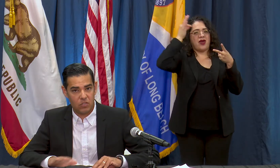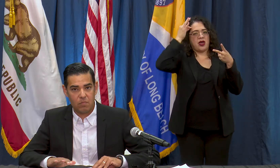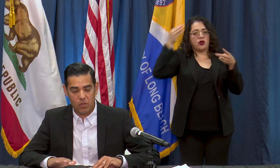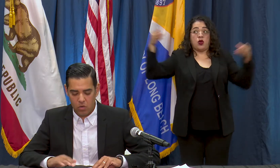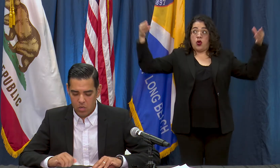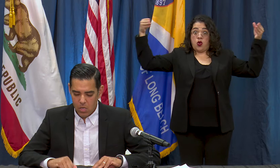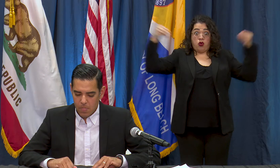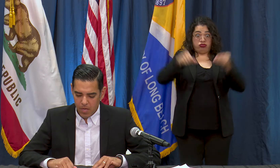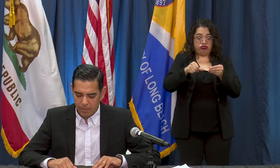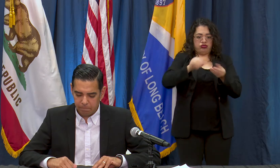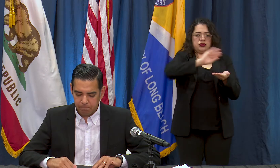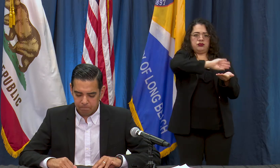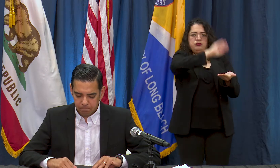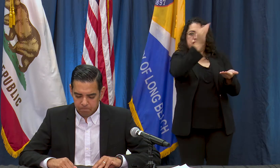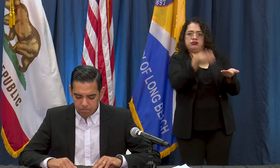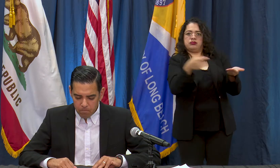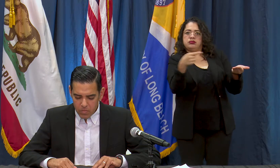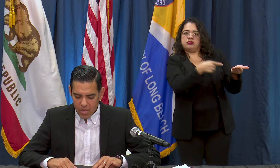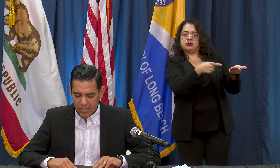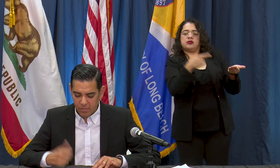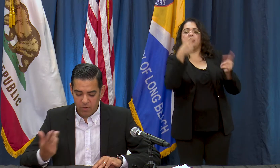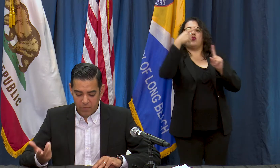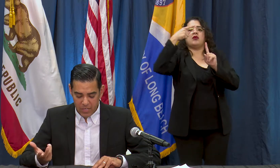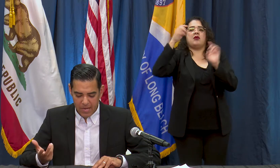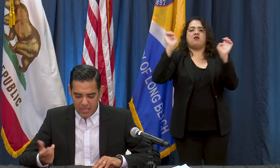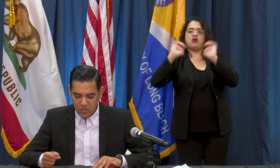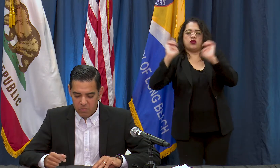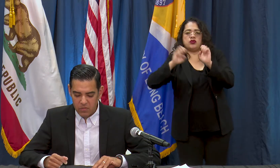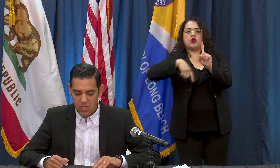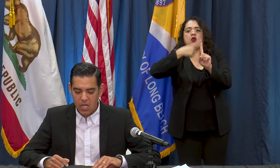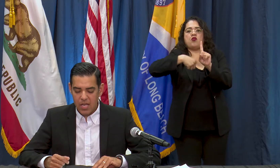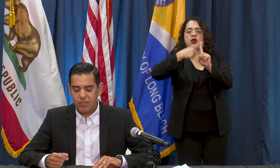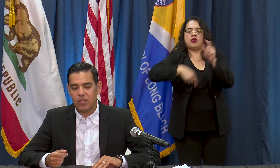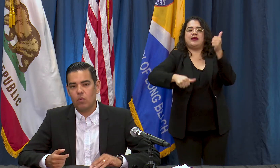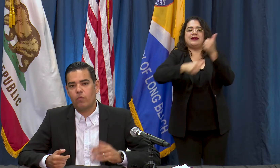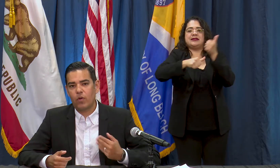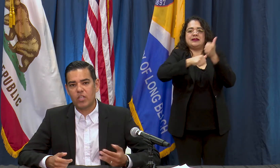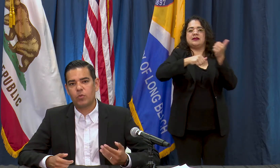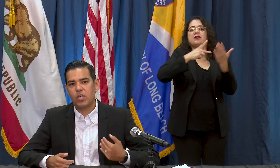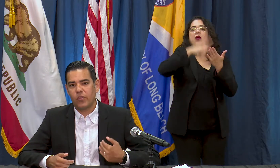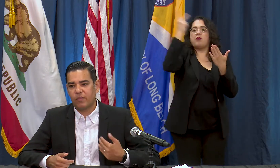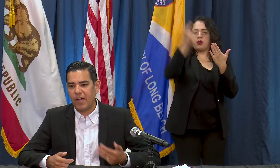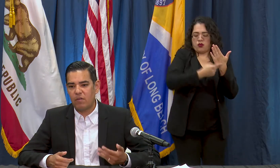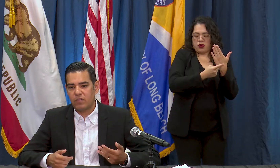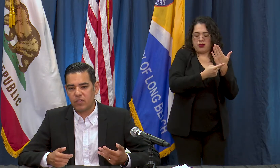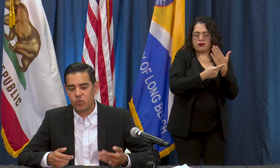other funding mechanisms and so for us we know that the virus has